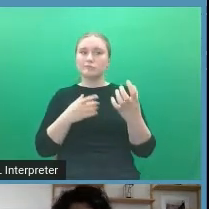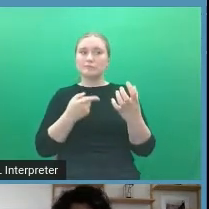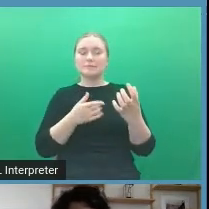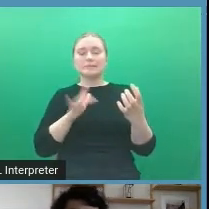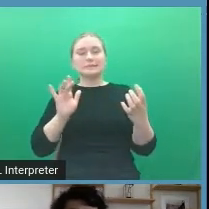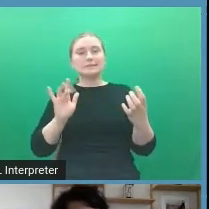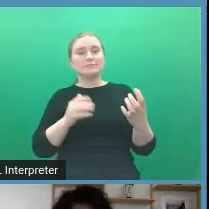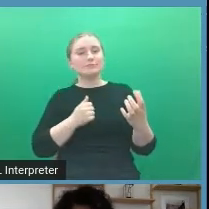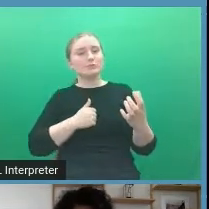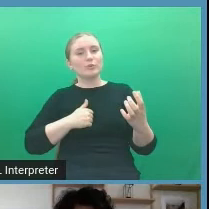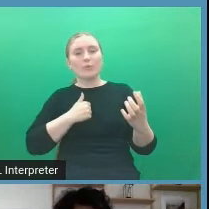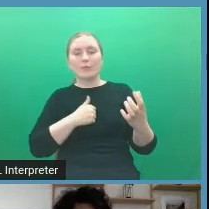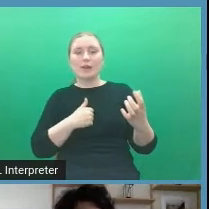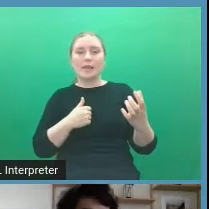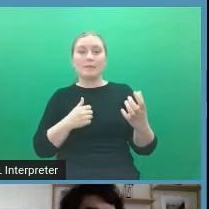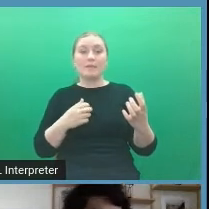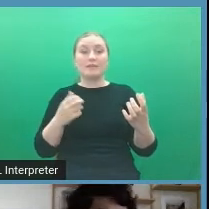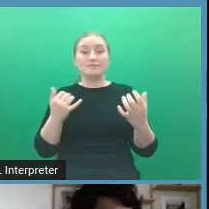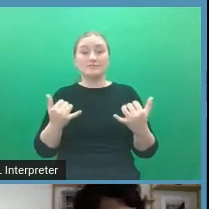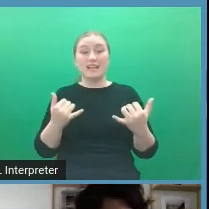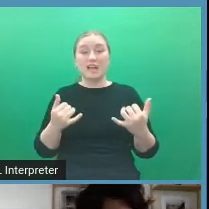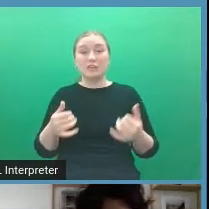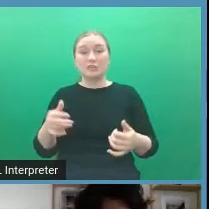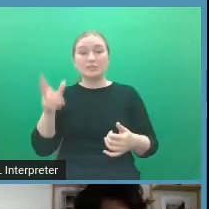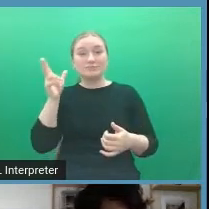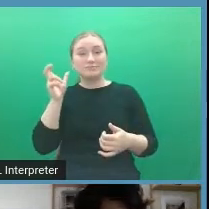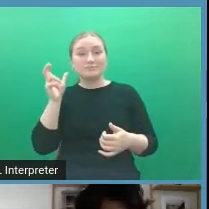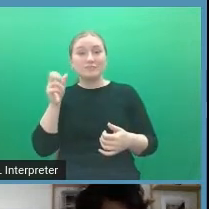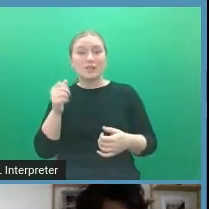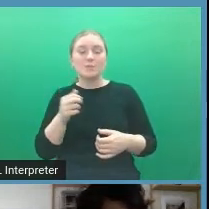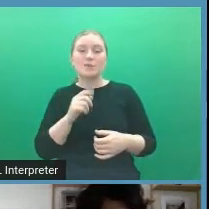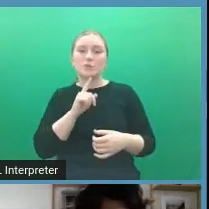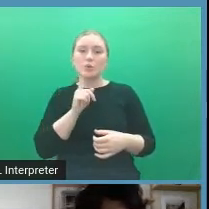to hear a screen reader in action which is kind of cool. Okay so I'm going to hit play